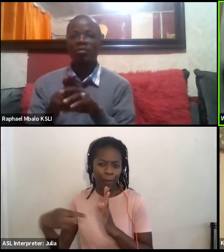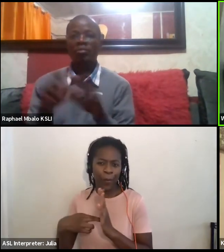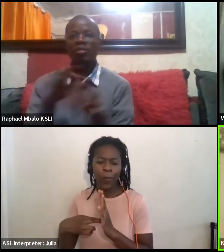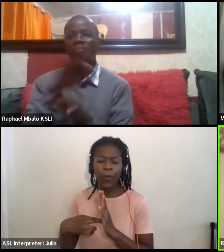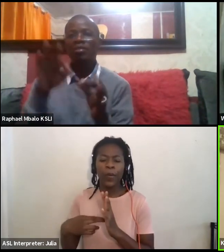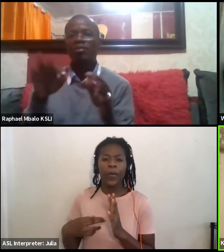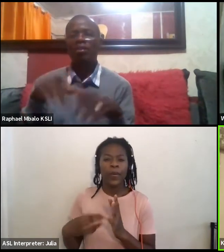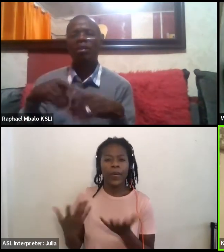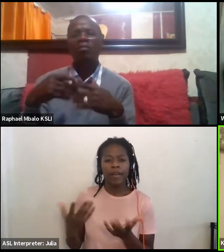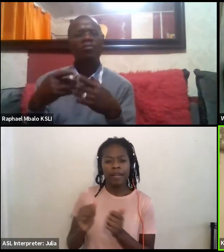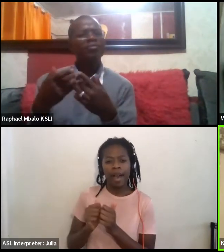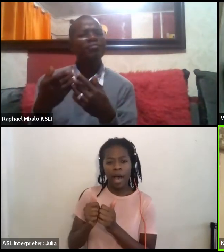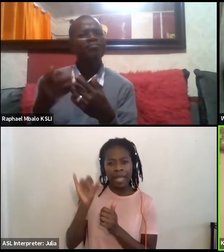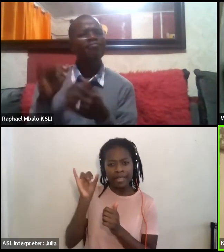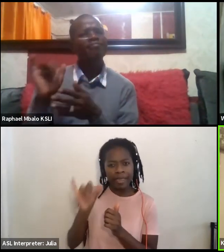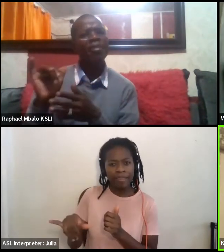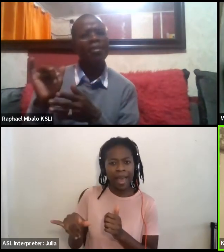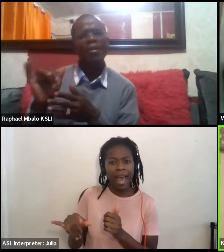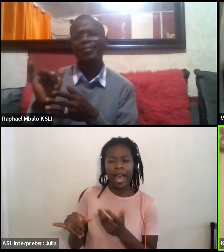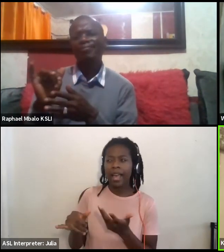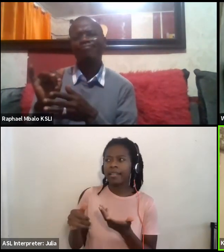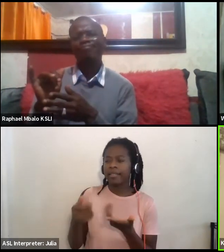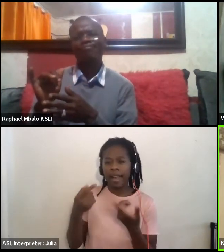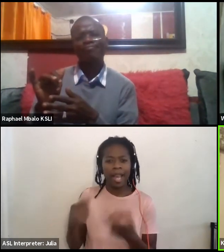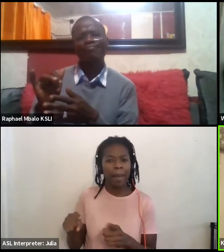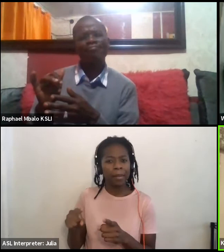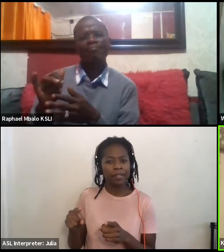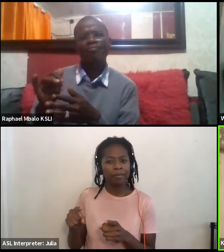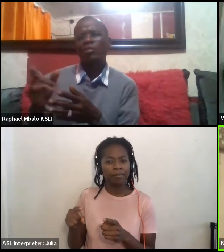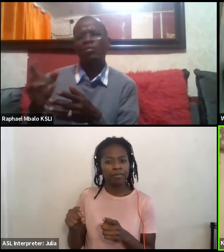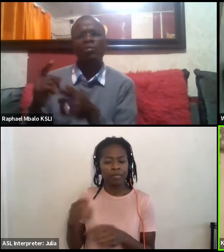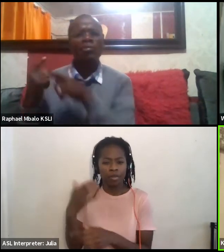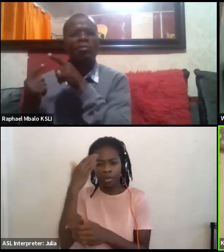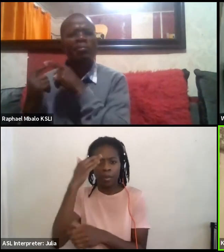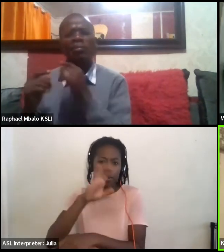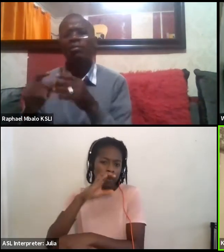How does that manifest even when it comes to power dynamics? Not only that, I think you've spoken about that,